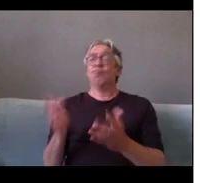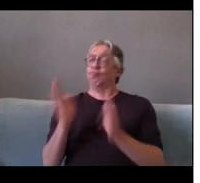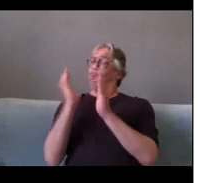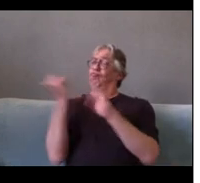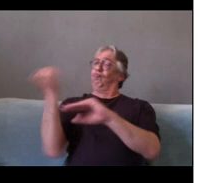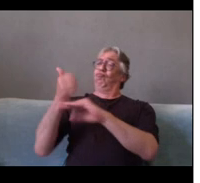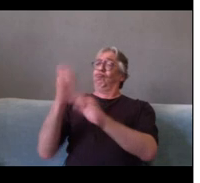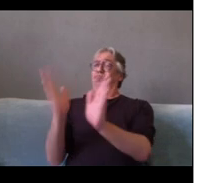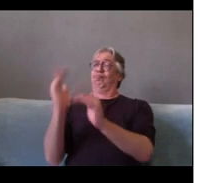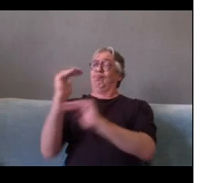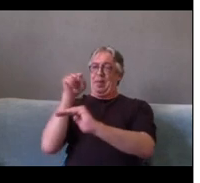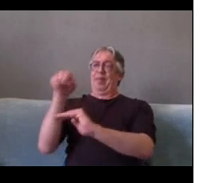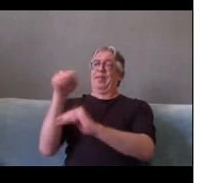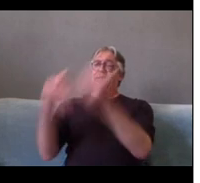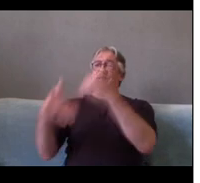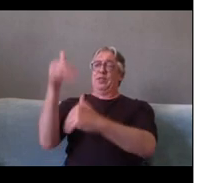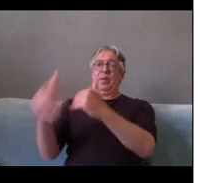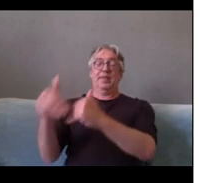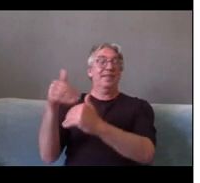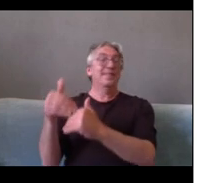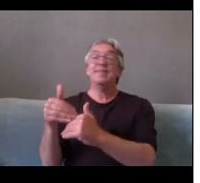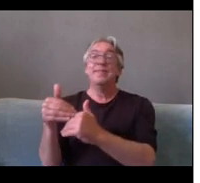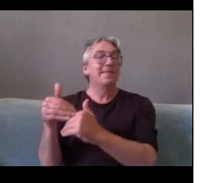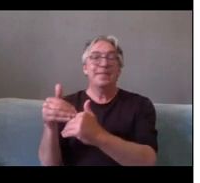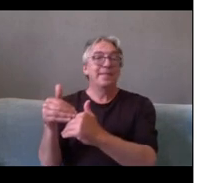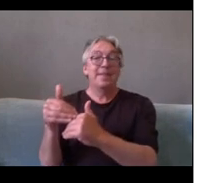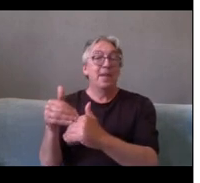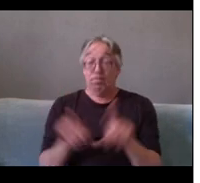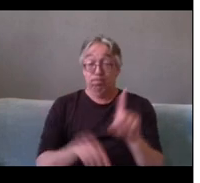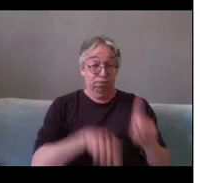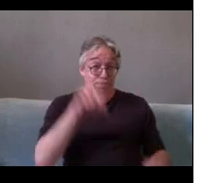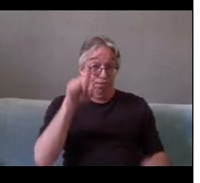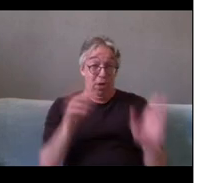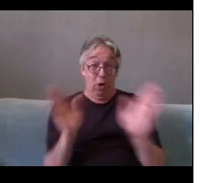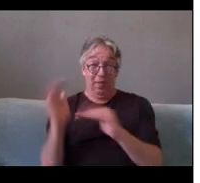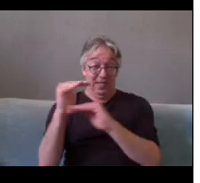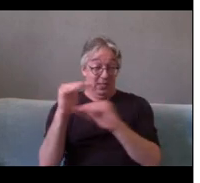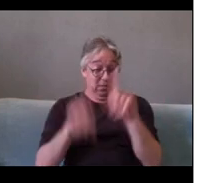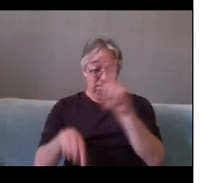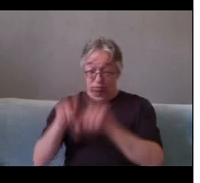All that makes the comparability of data across countries very complex.